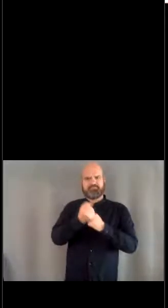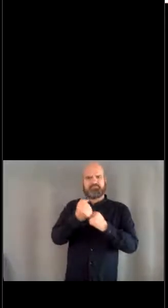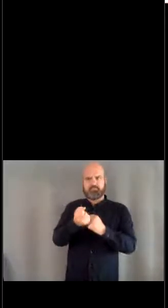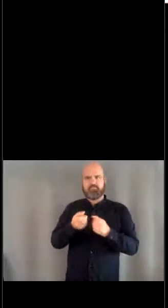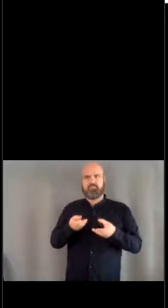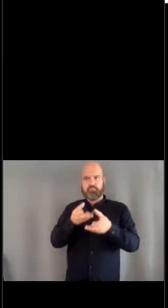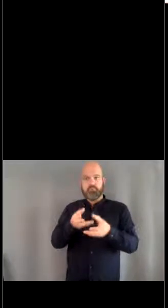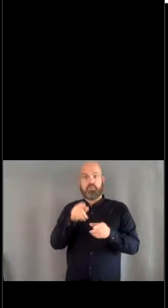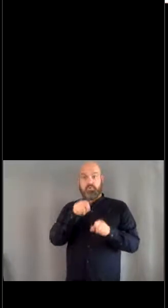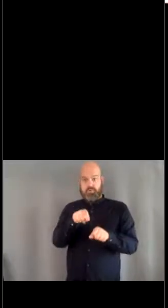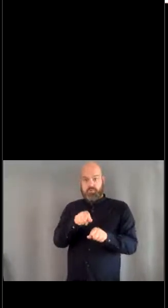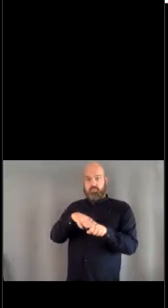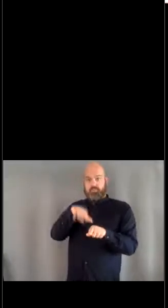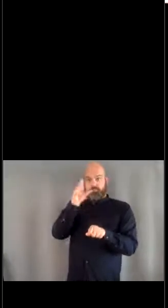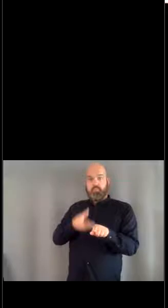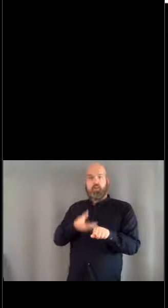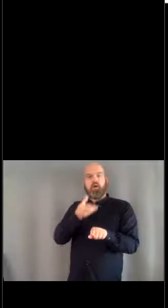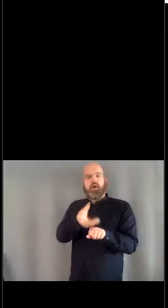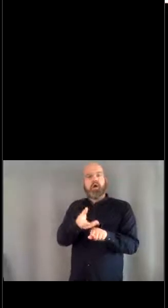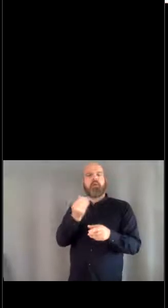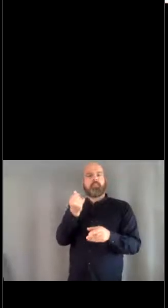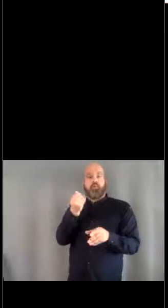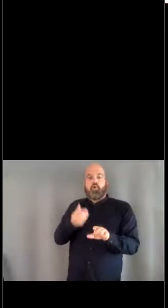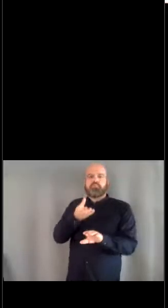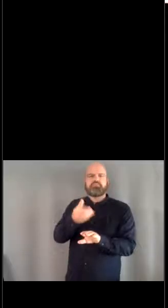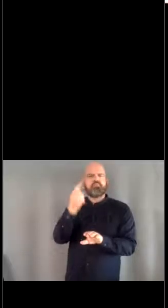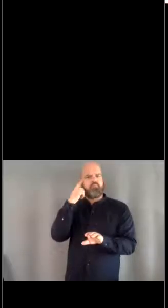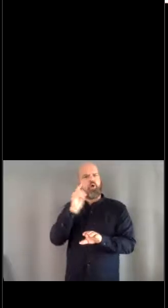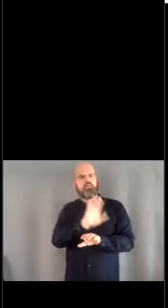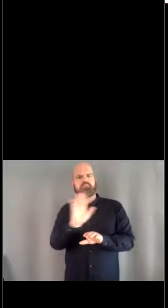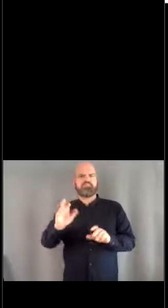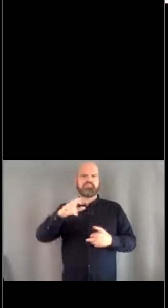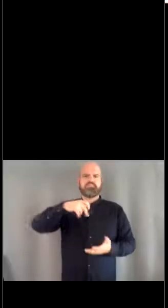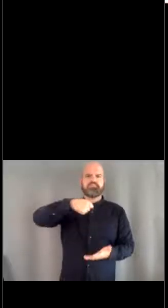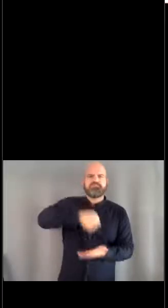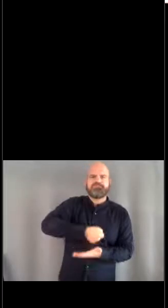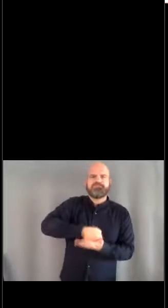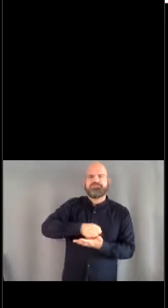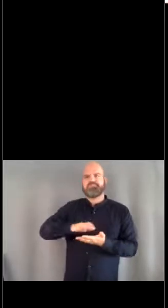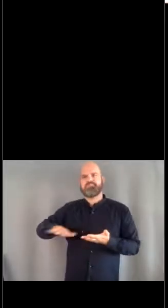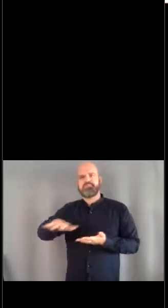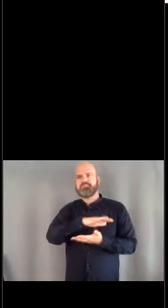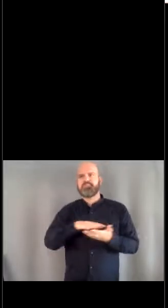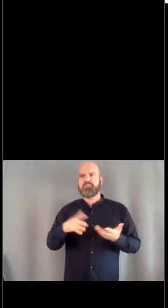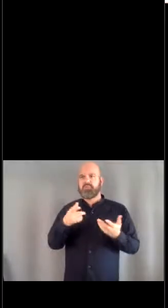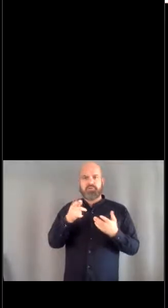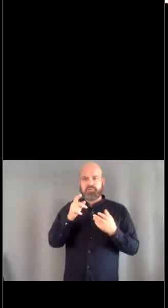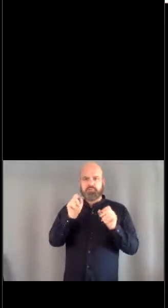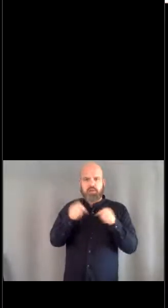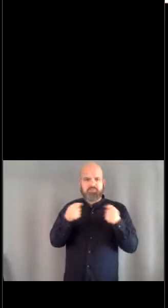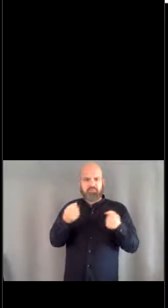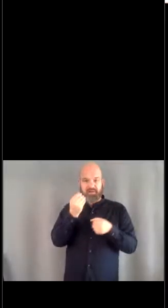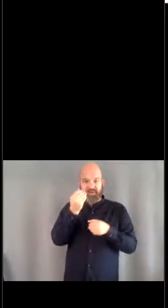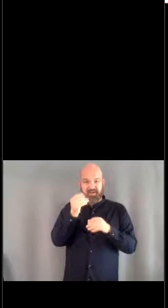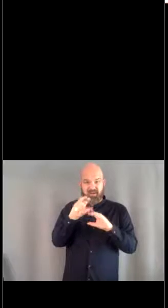because there's idiosyncratic costs, we can't itemize all the various ways that people have to spend more